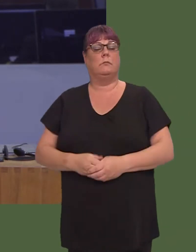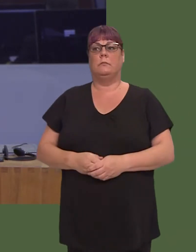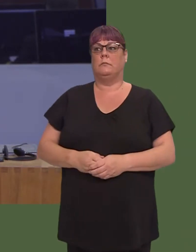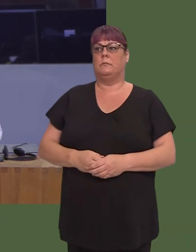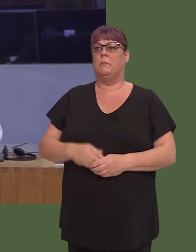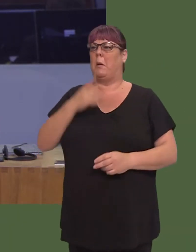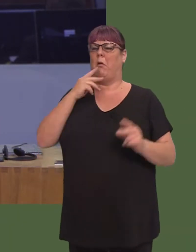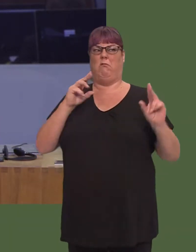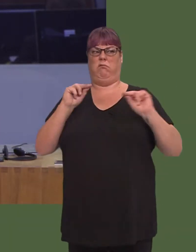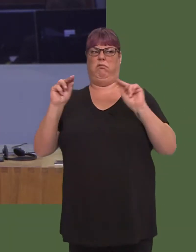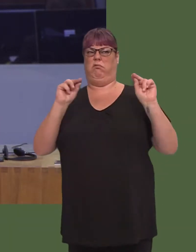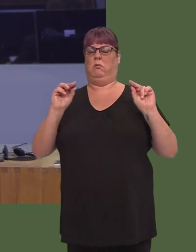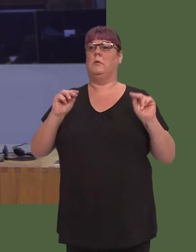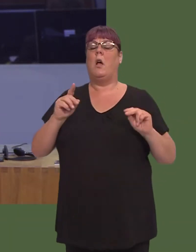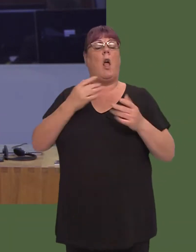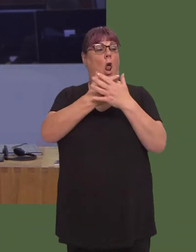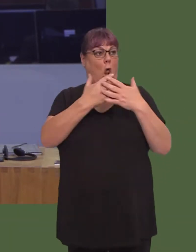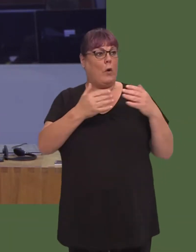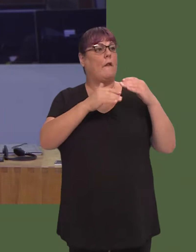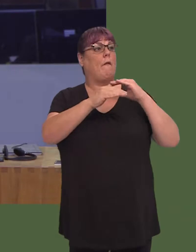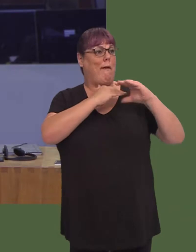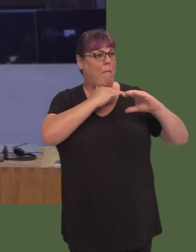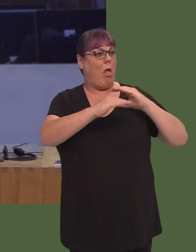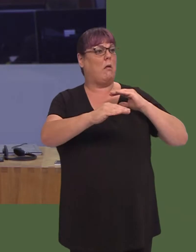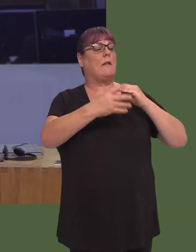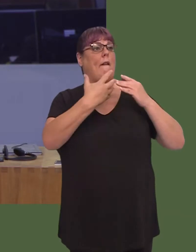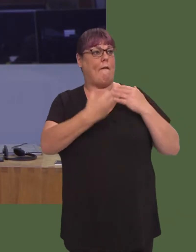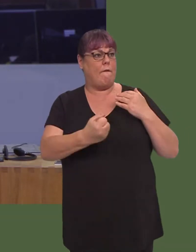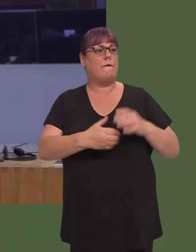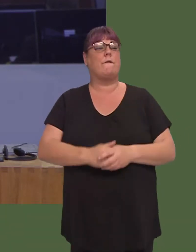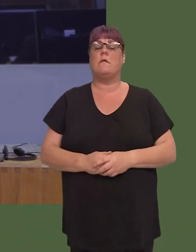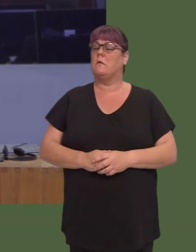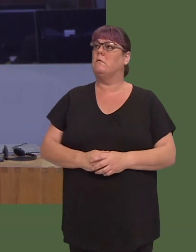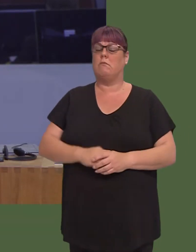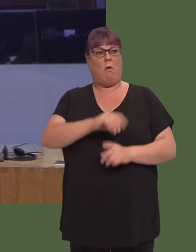Your sheer incompetence to lead this health board to an improved state is having huge